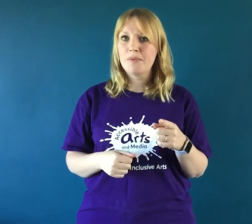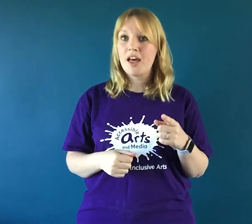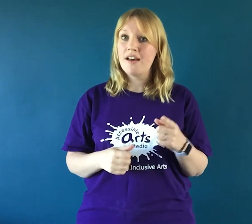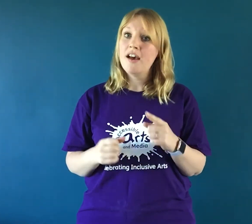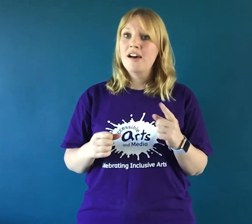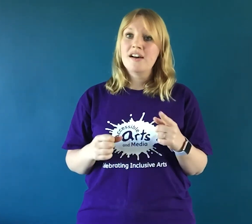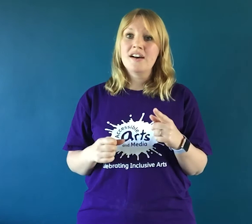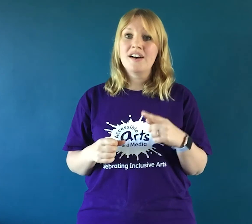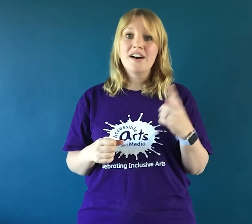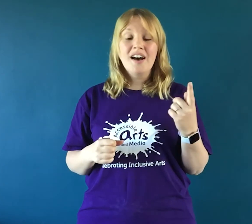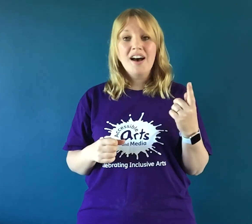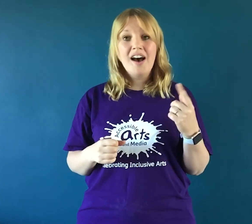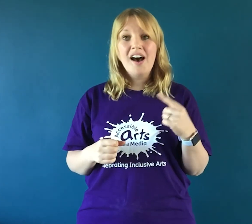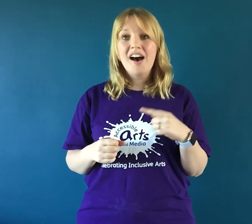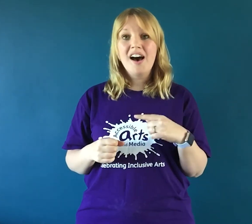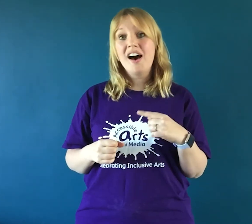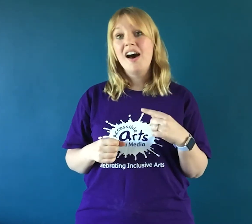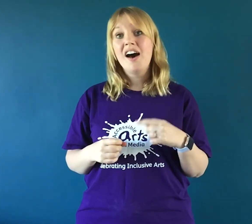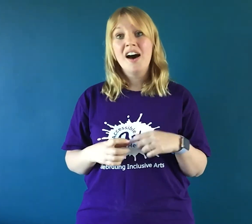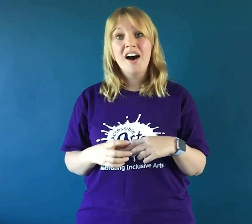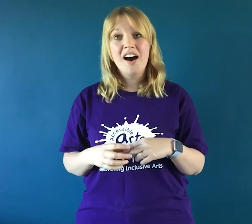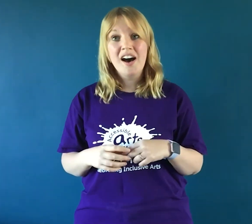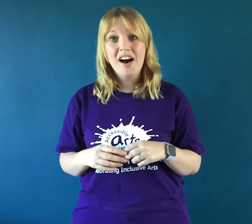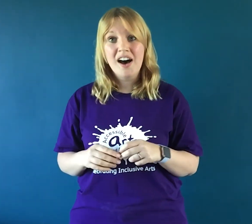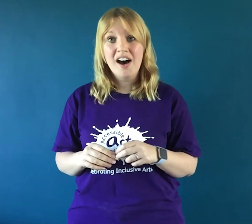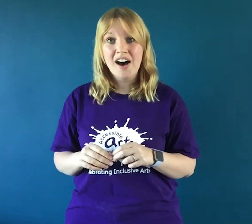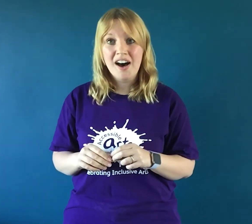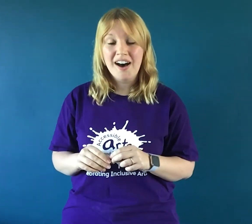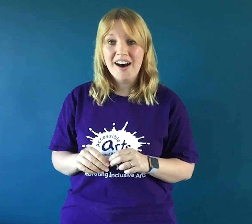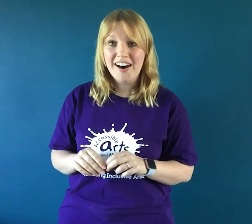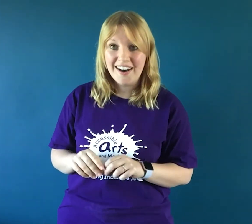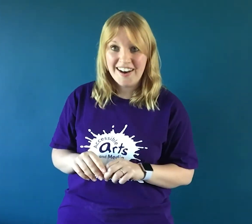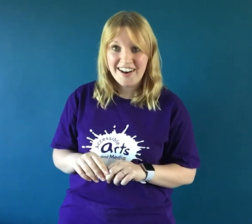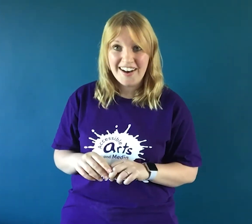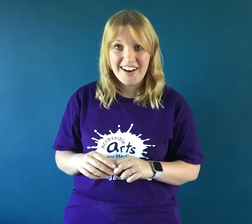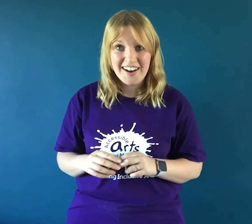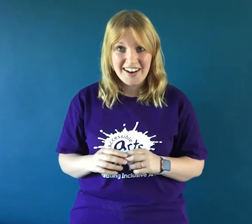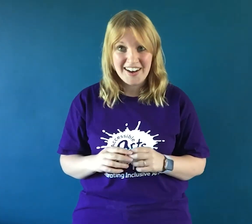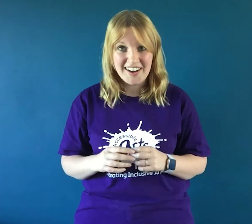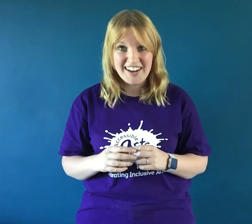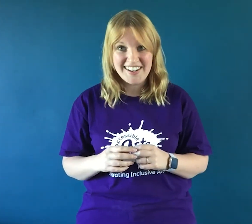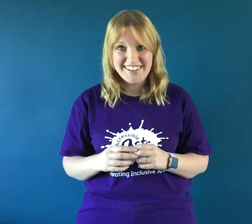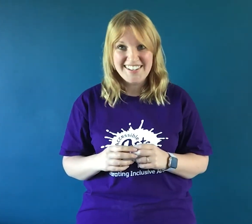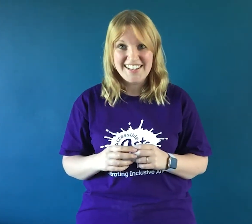the Ah, ah, ah, ah, ah, ah, ah, ah, ah.